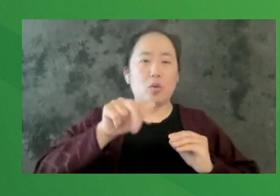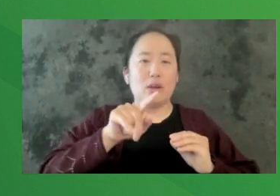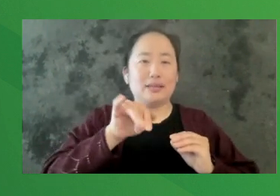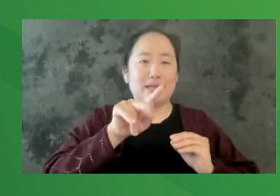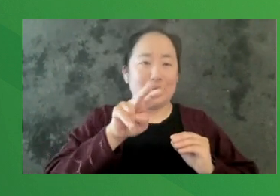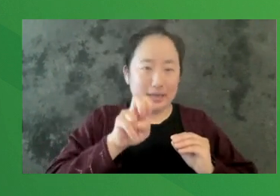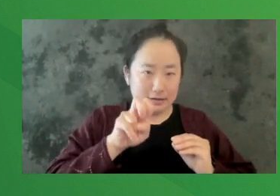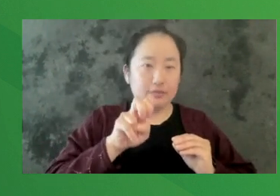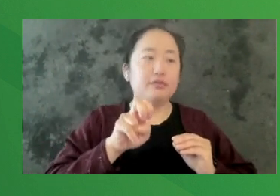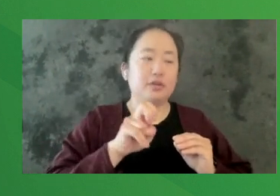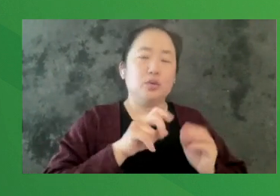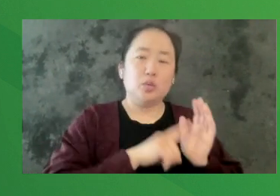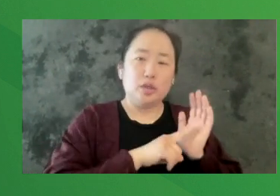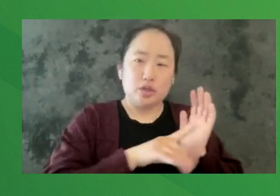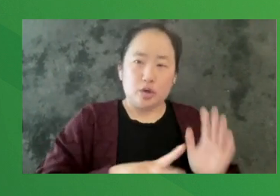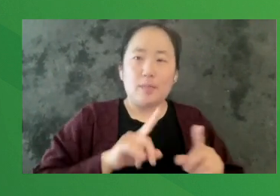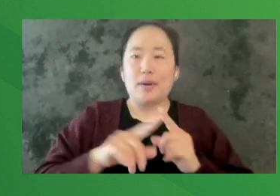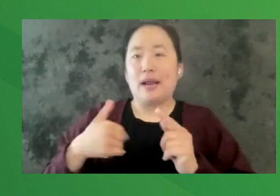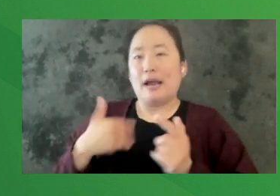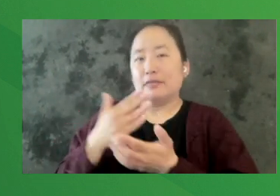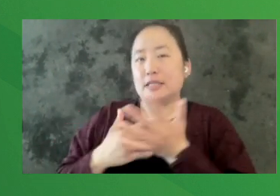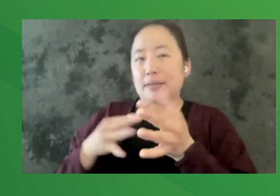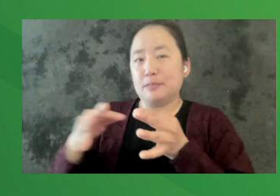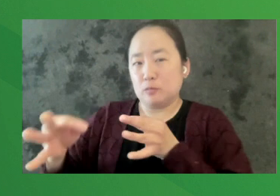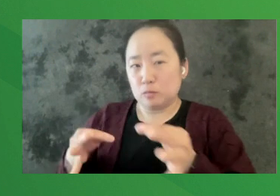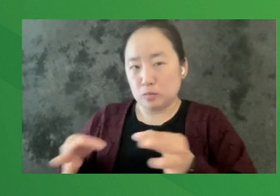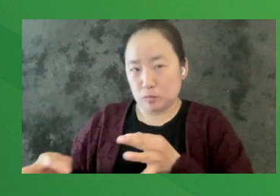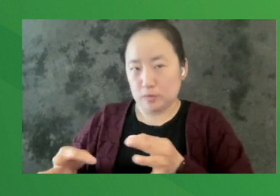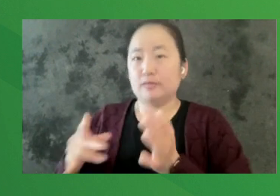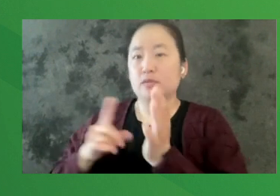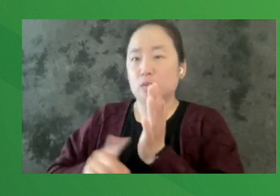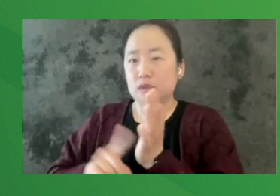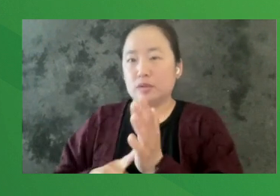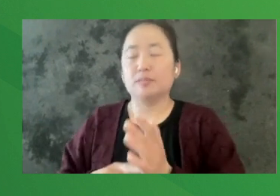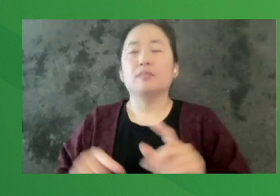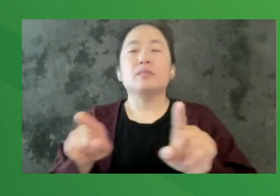And this also uses the classroom as a laboratory. And the beauty of this study and the beauty of